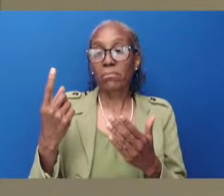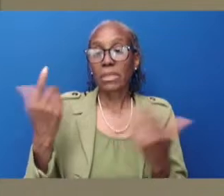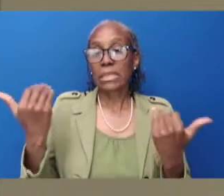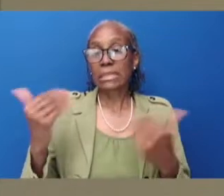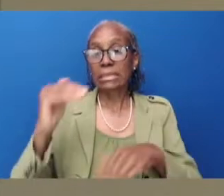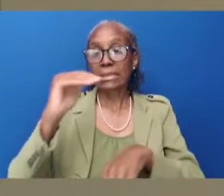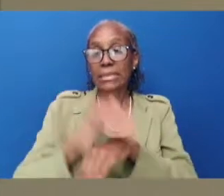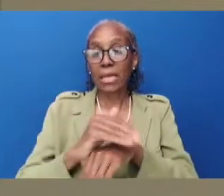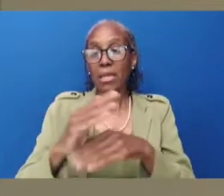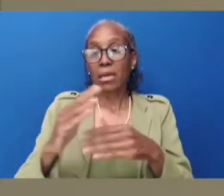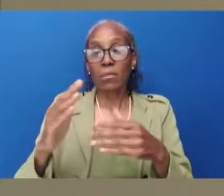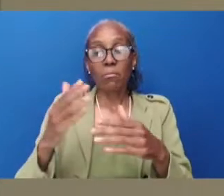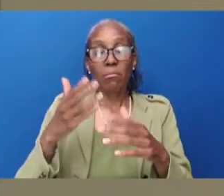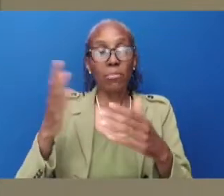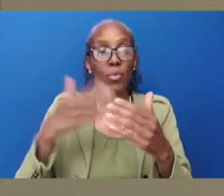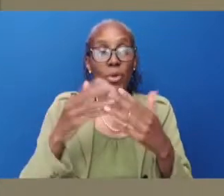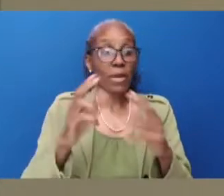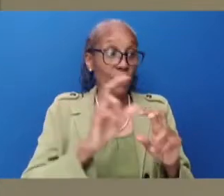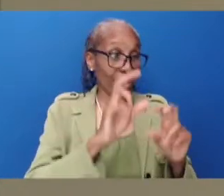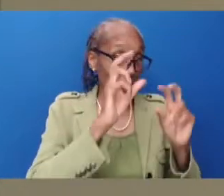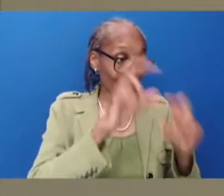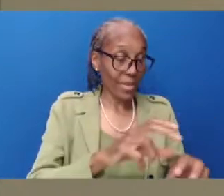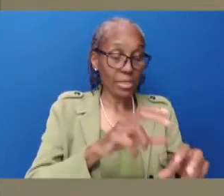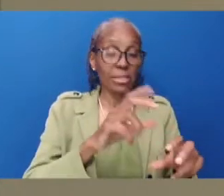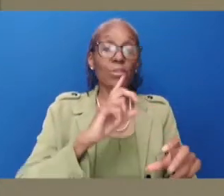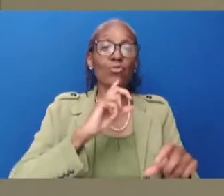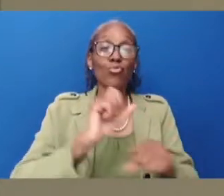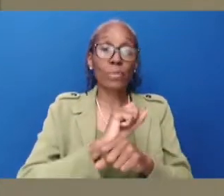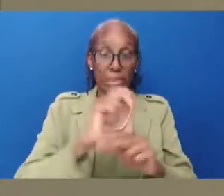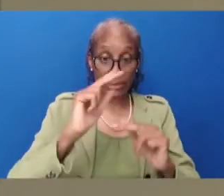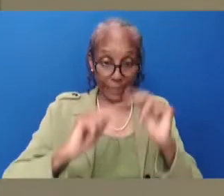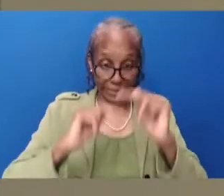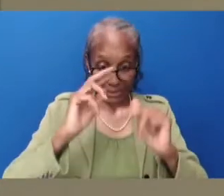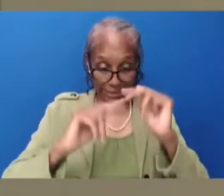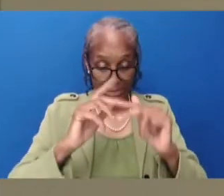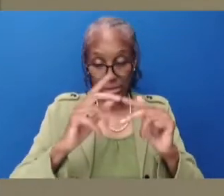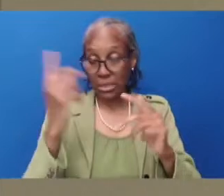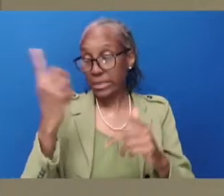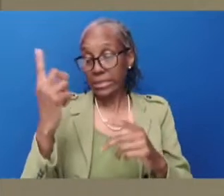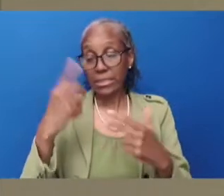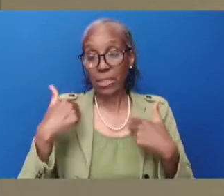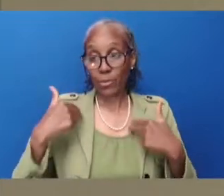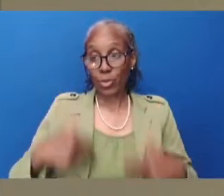PROJECTS, NOT JUST WHAT SHE'S